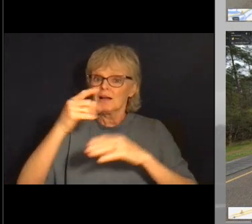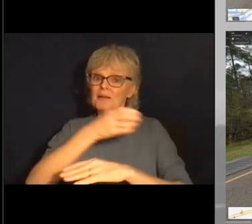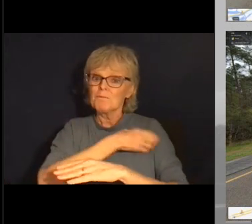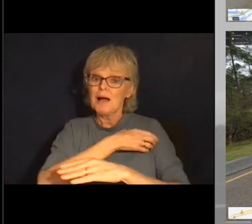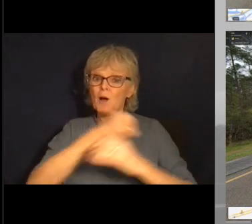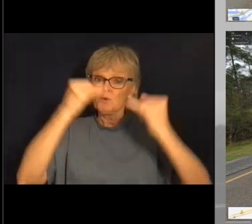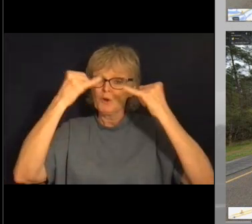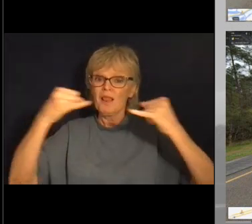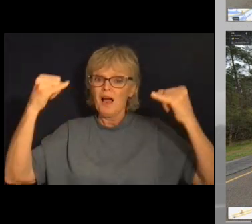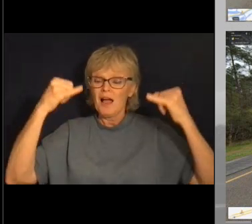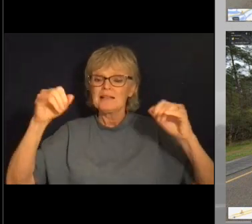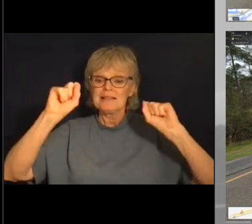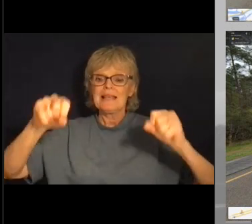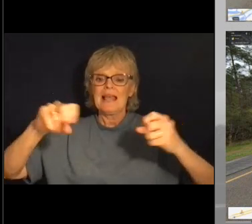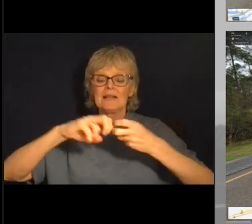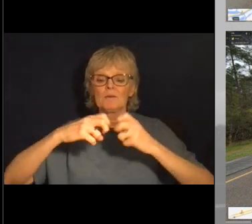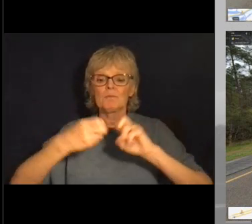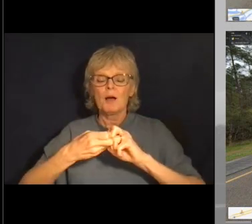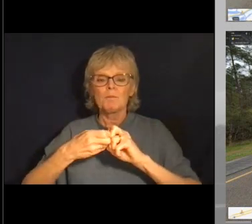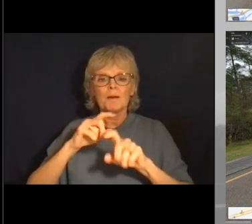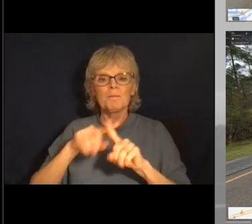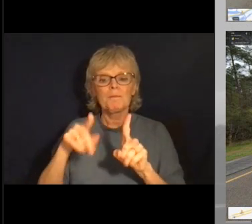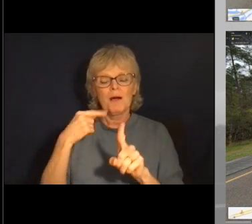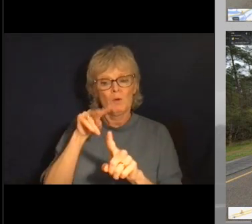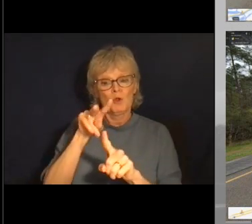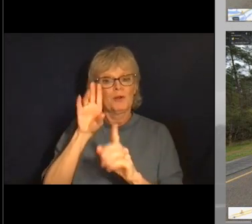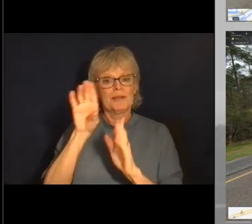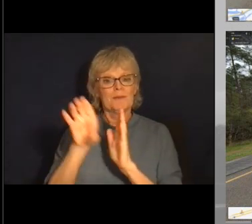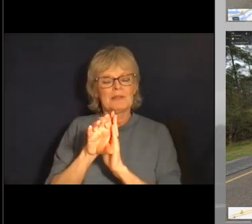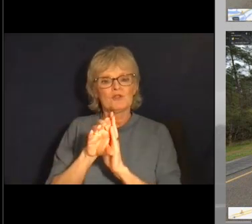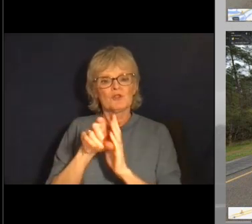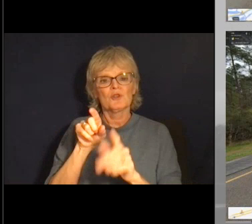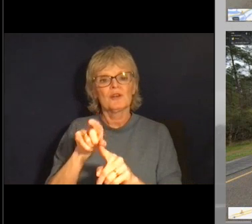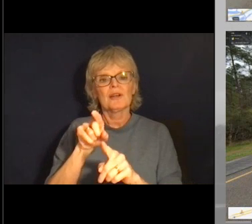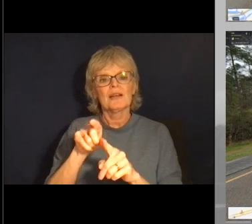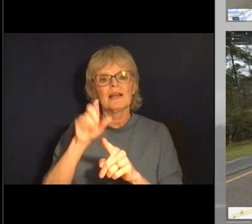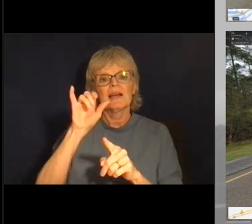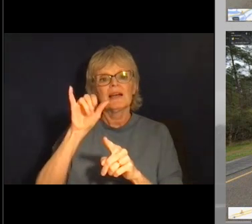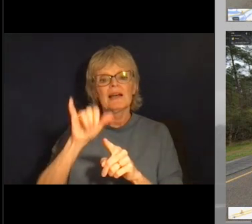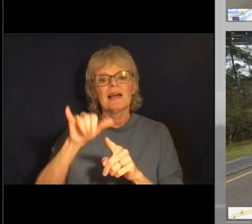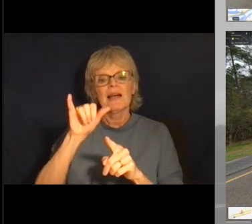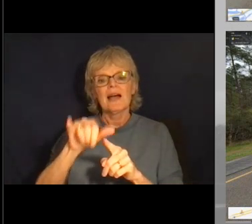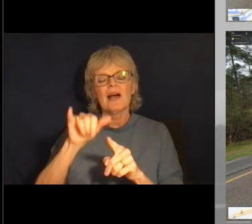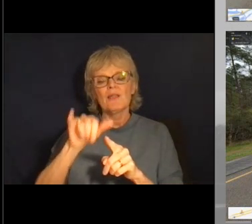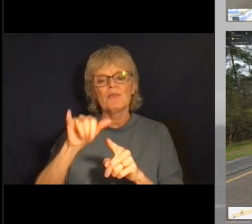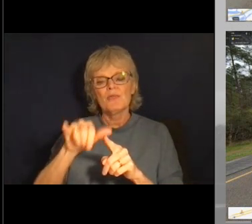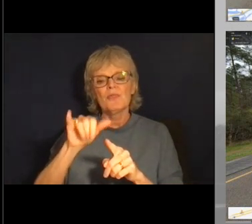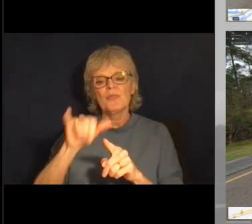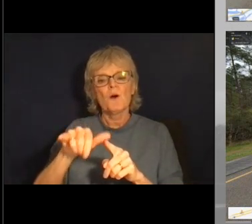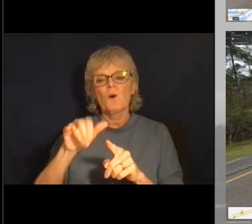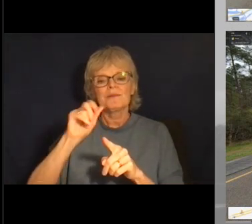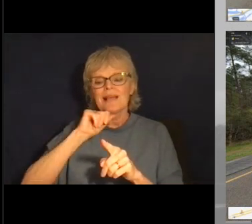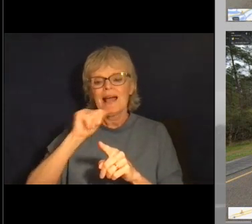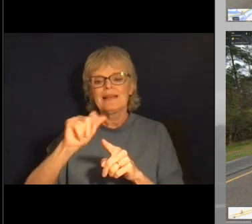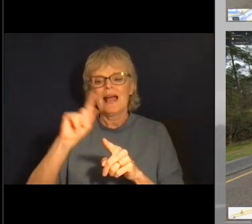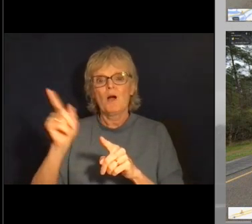So, what you can't tell from that is those power lines are on the downwind side of where the wind was going to be coming from.